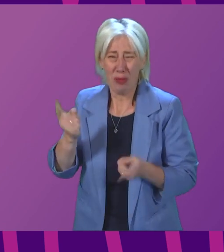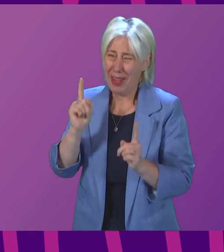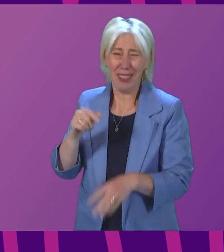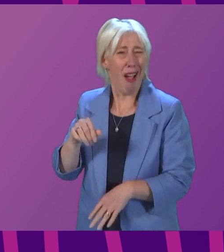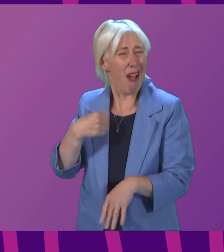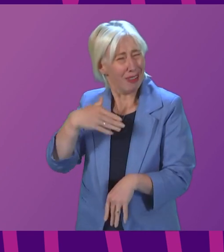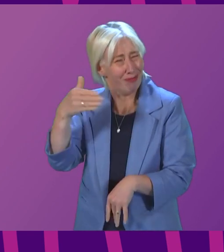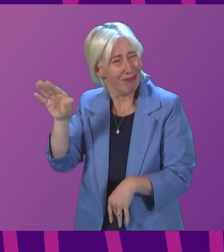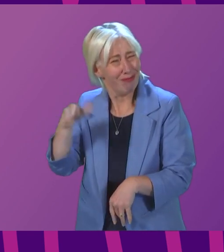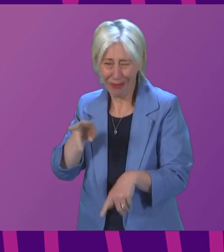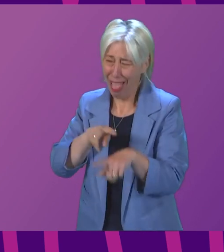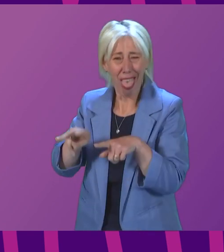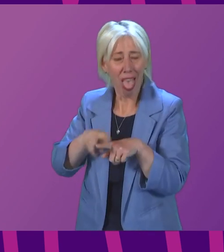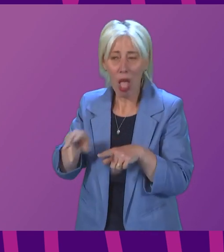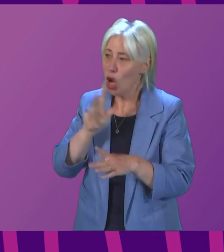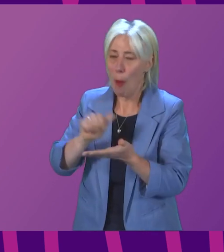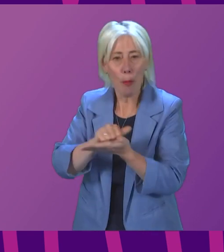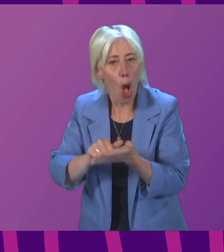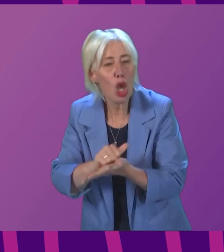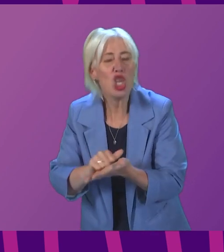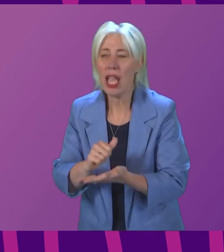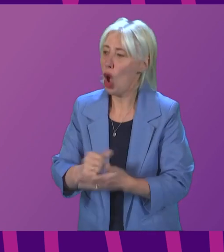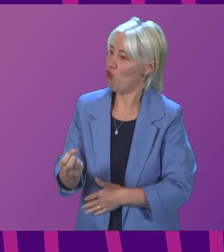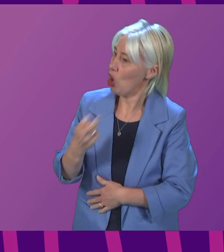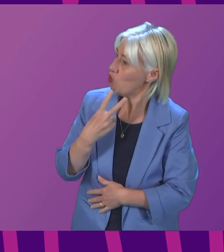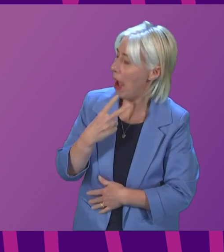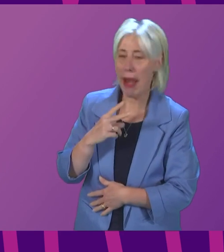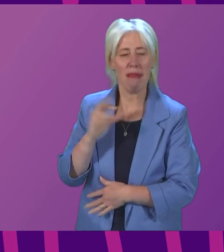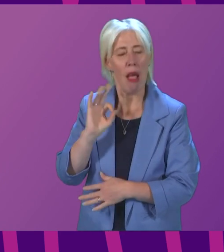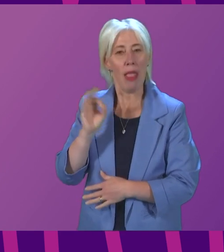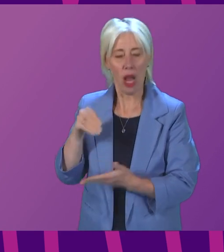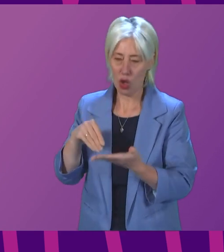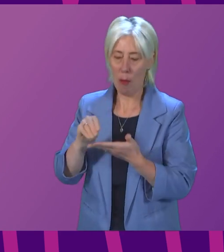I do not hear any apology or any regret for paying Tim Hair £2 million.